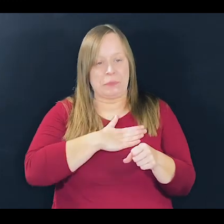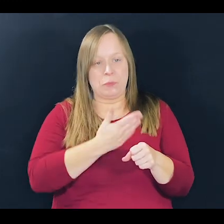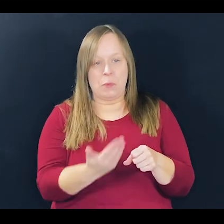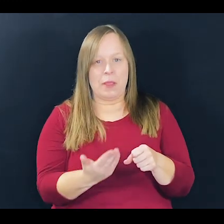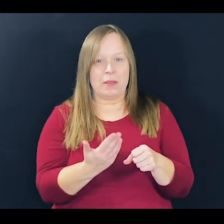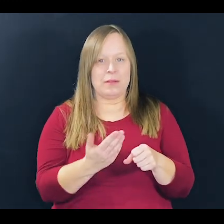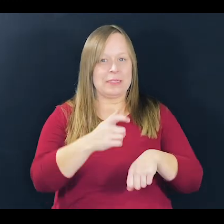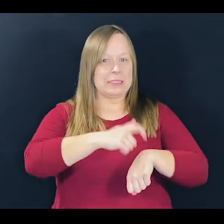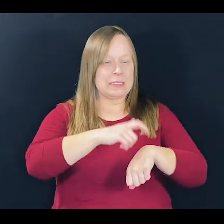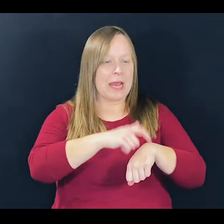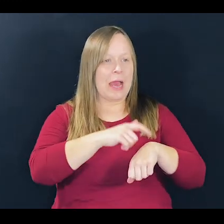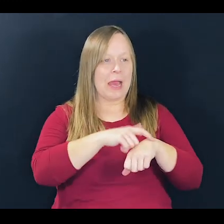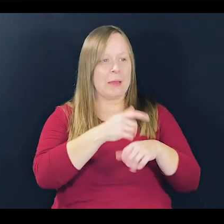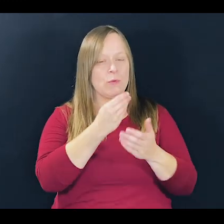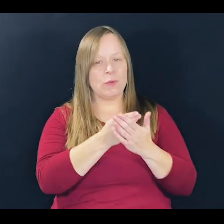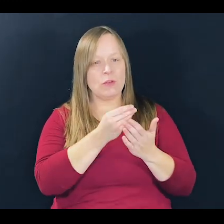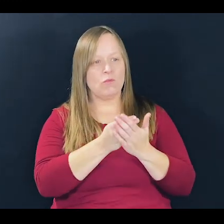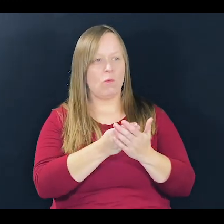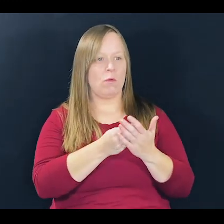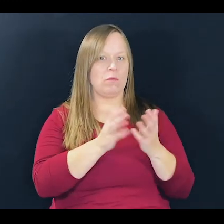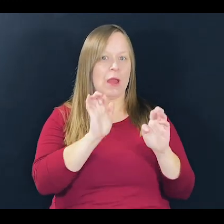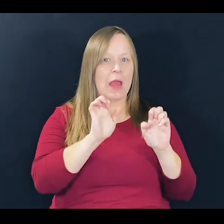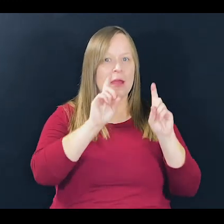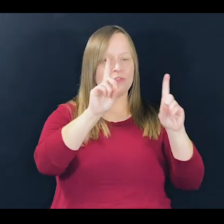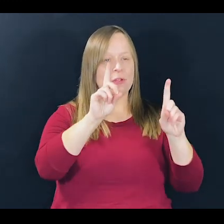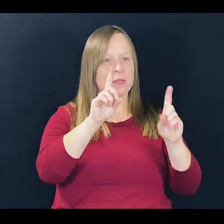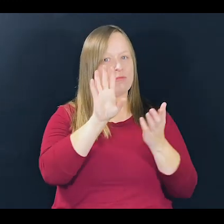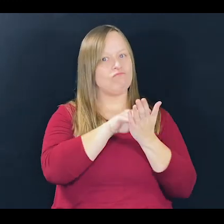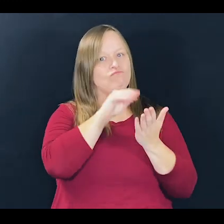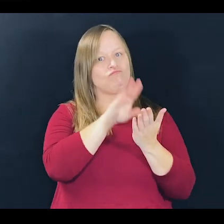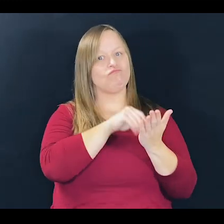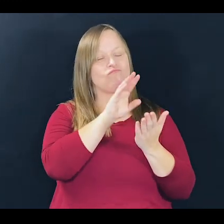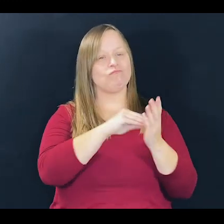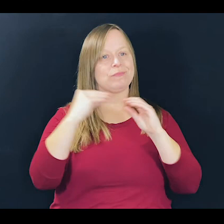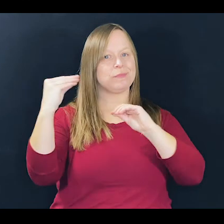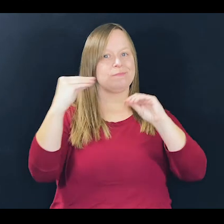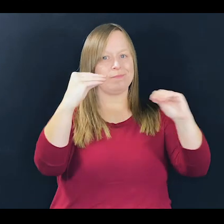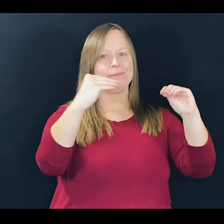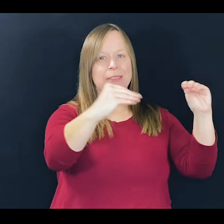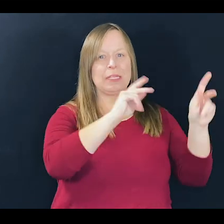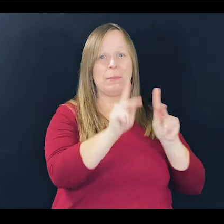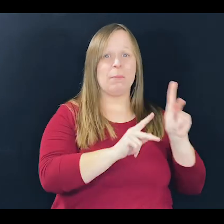to put the time and resources into educating and informing people not only